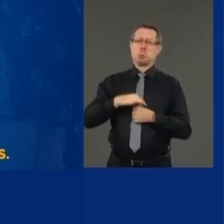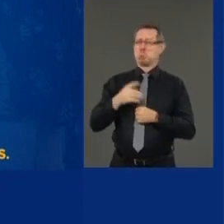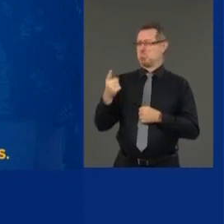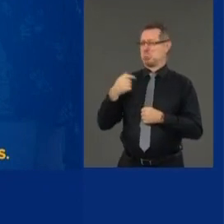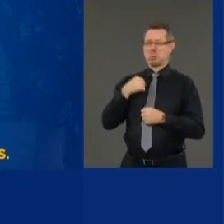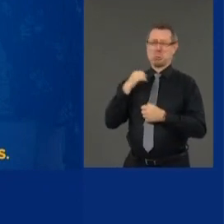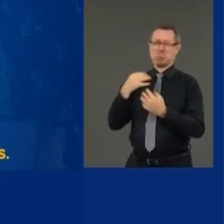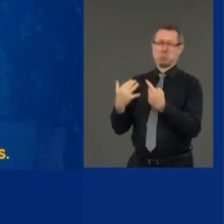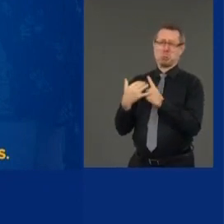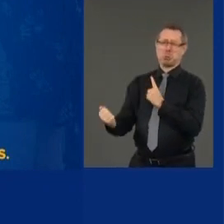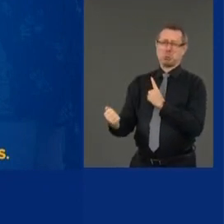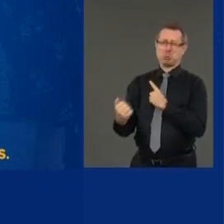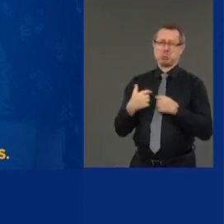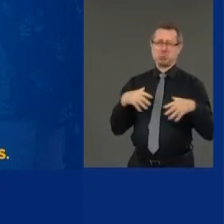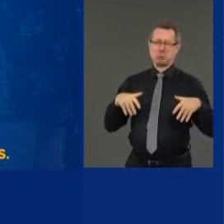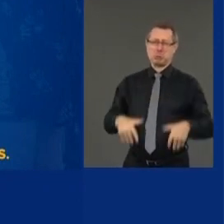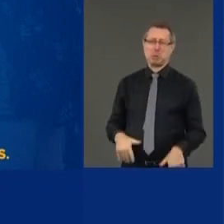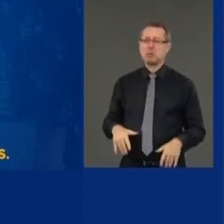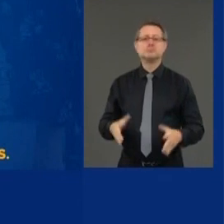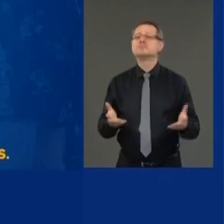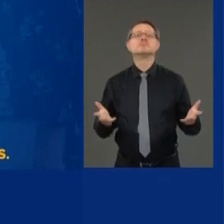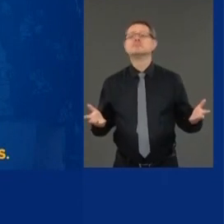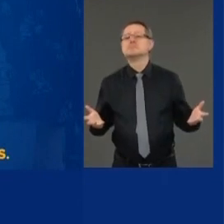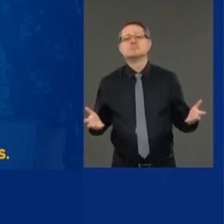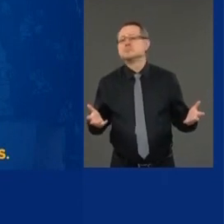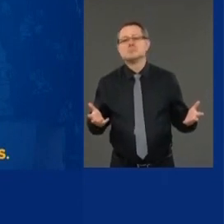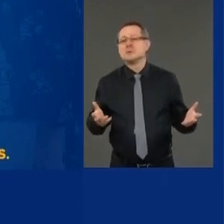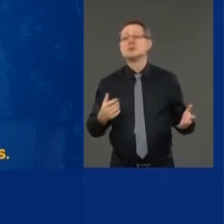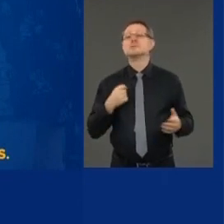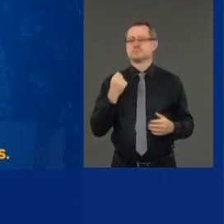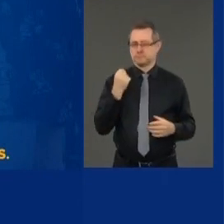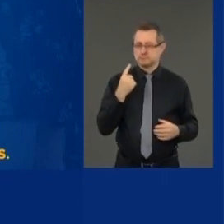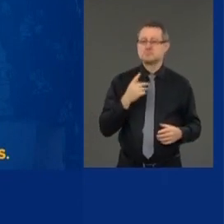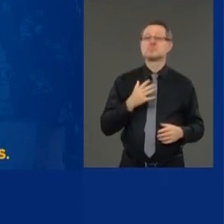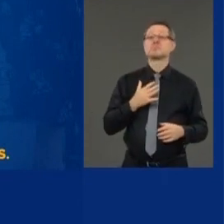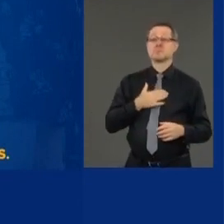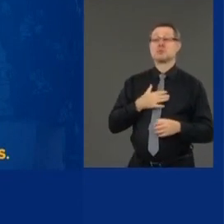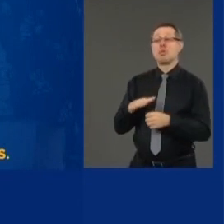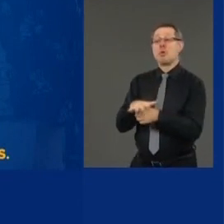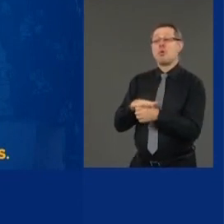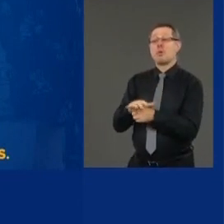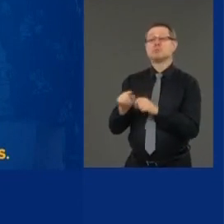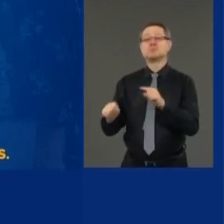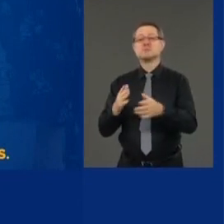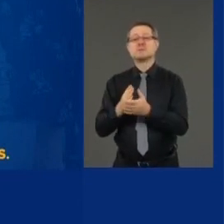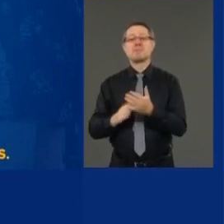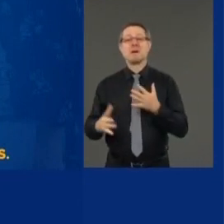I UNDERSTAND IT'S HARD.